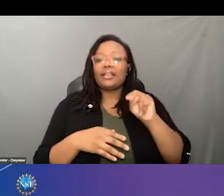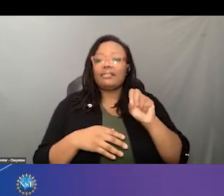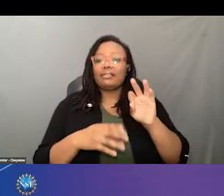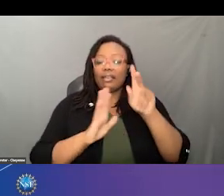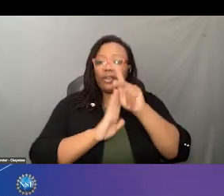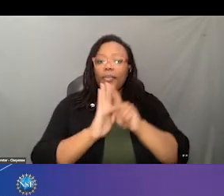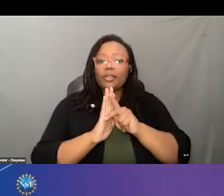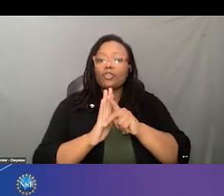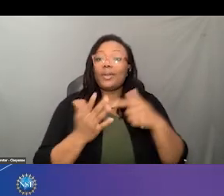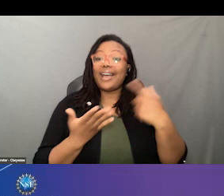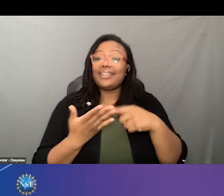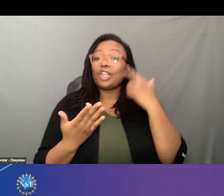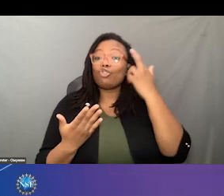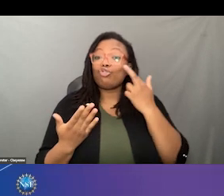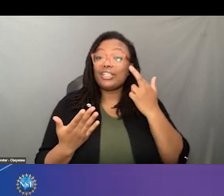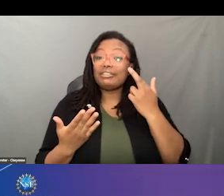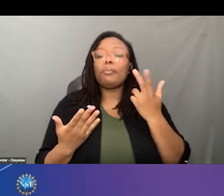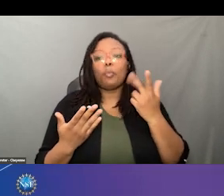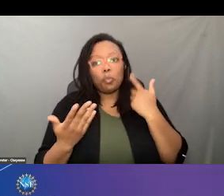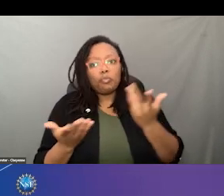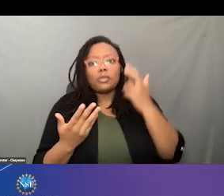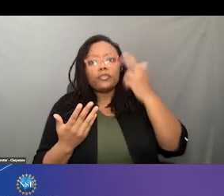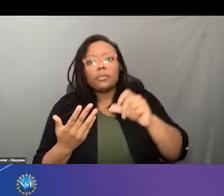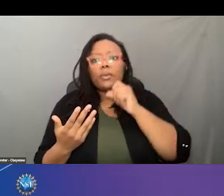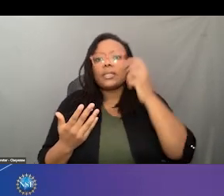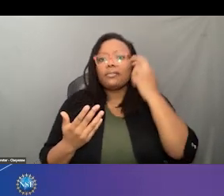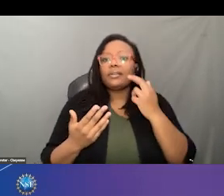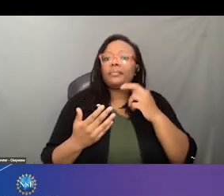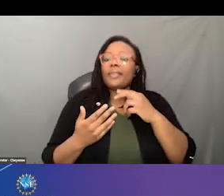When we talk reasonableness, I always tell organizations to ask the questions